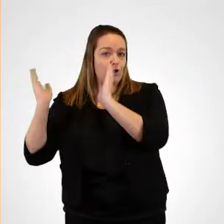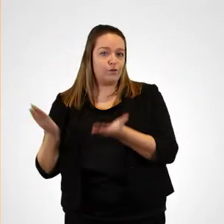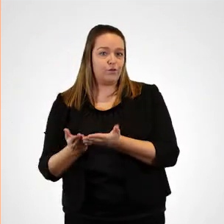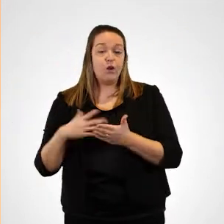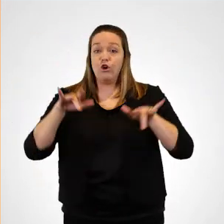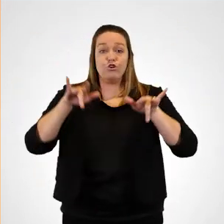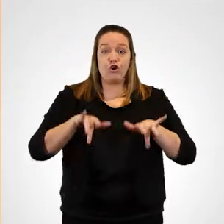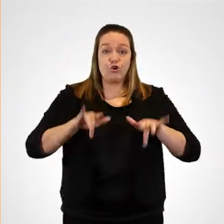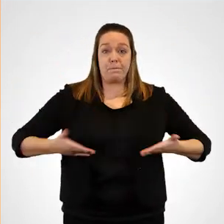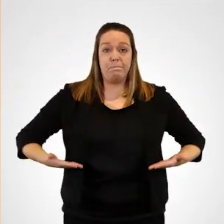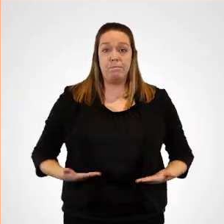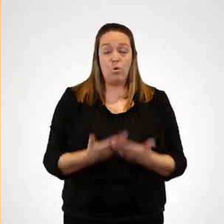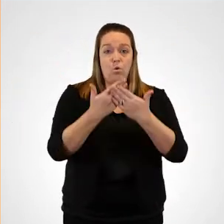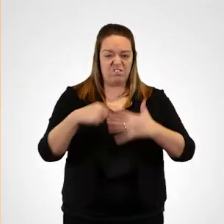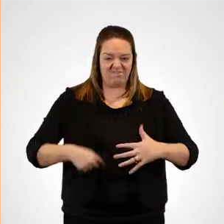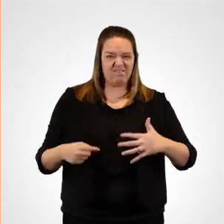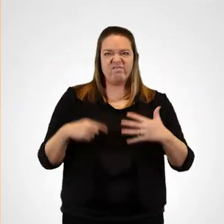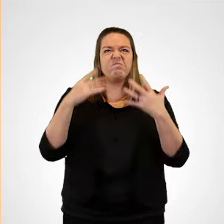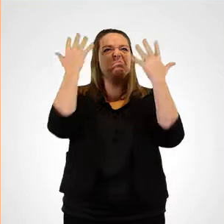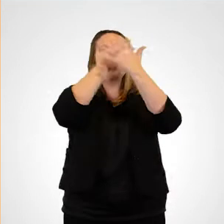because before birth there isn't really much to see and I suspect